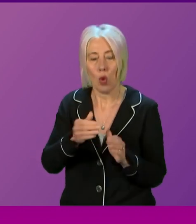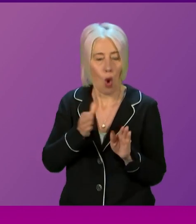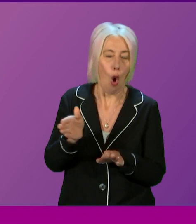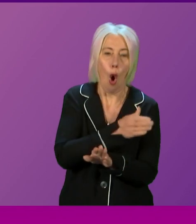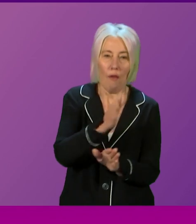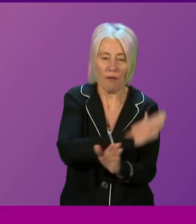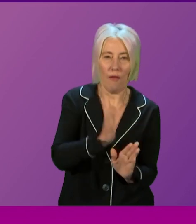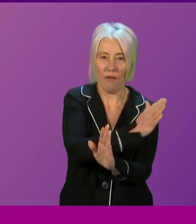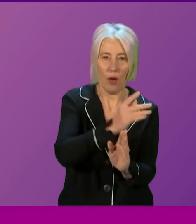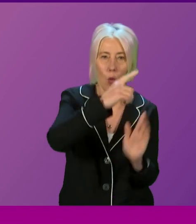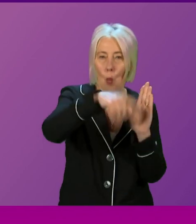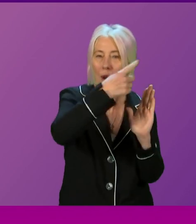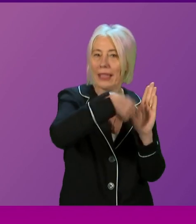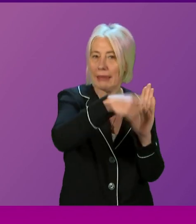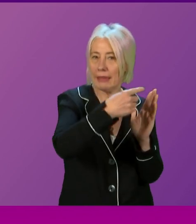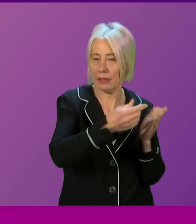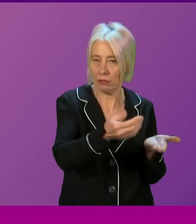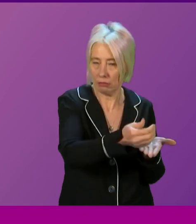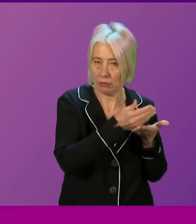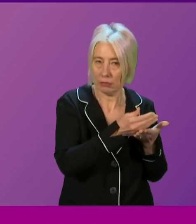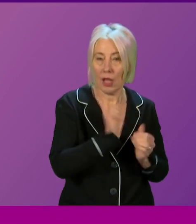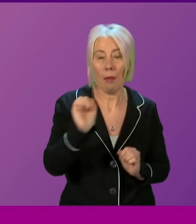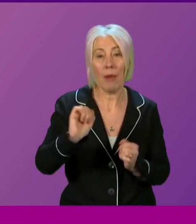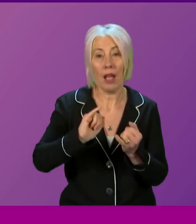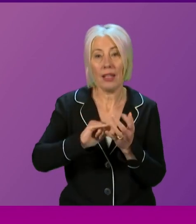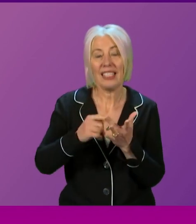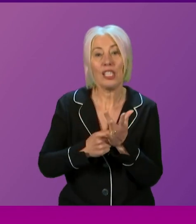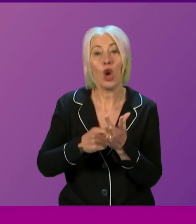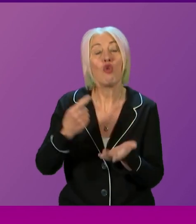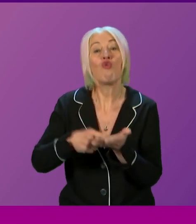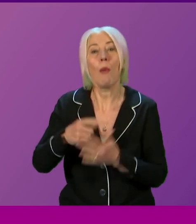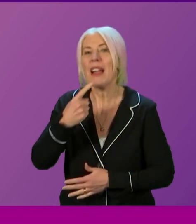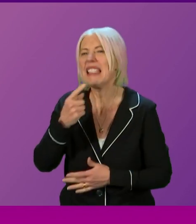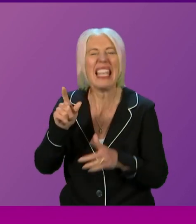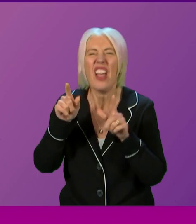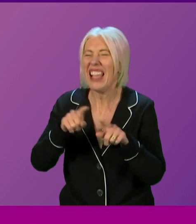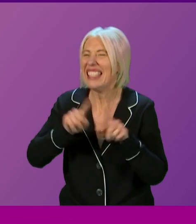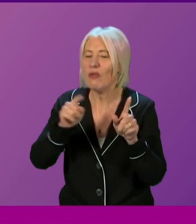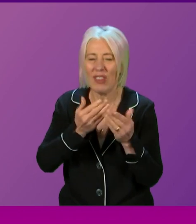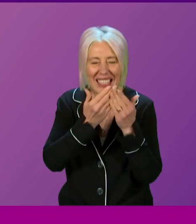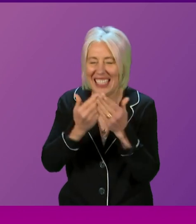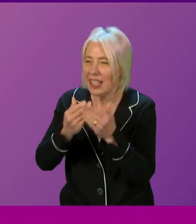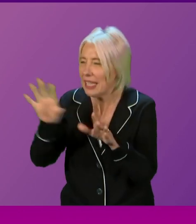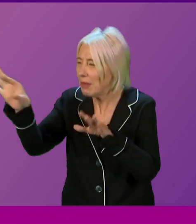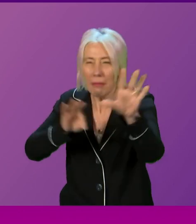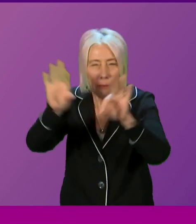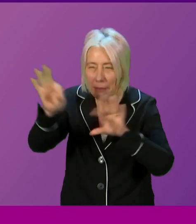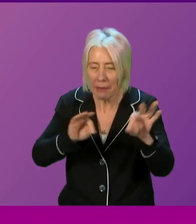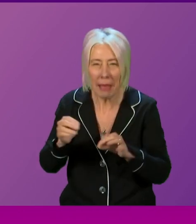Sir Robert confirms that those figures are, in fact, a mash-up of several different studies that are more than 20 years old.